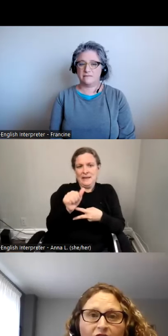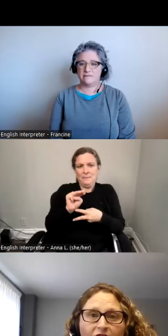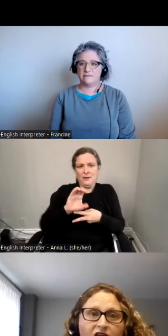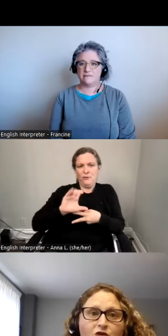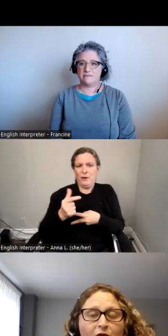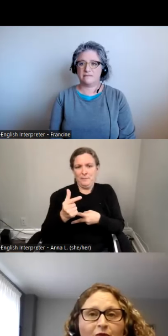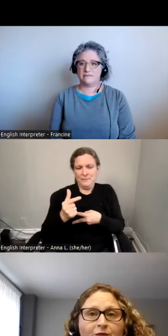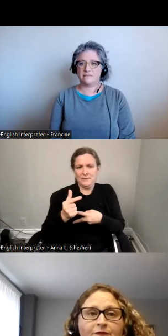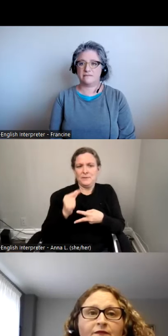And the dose is a third of the adult dose, and the fisher.